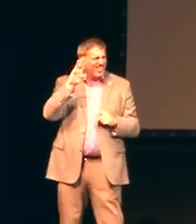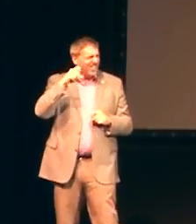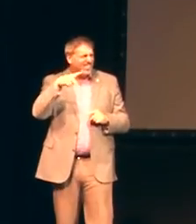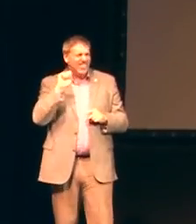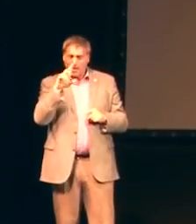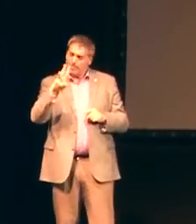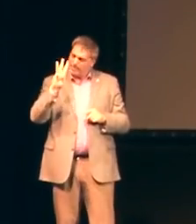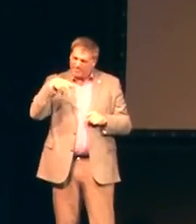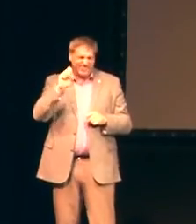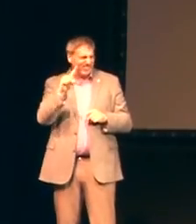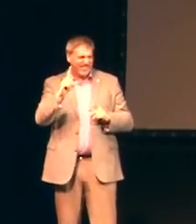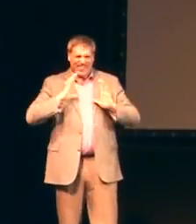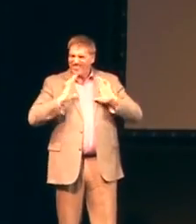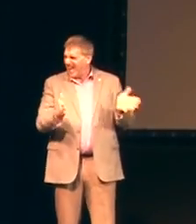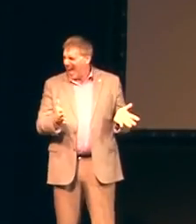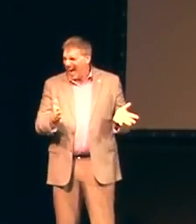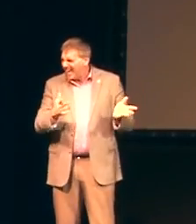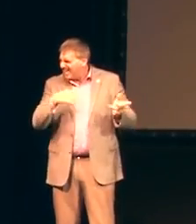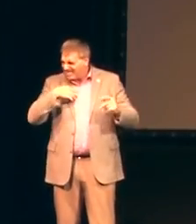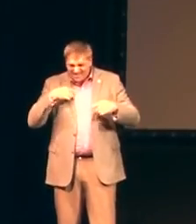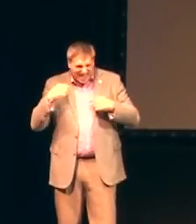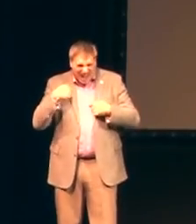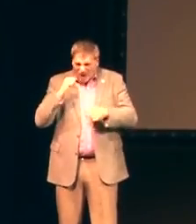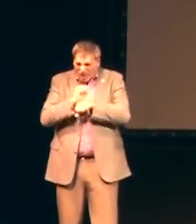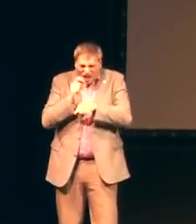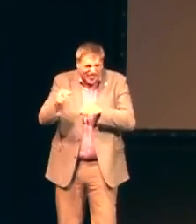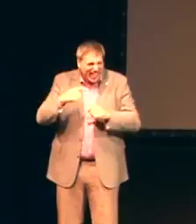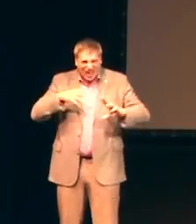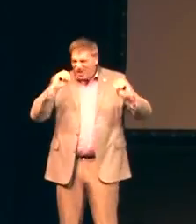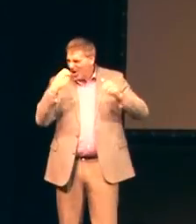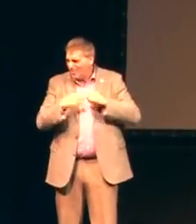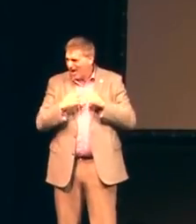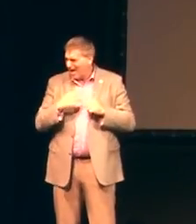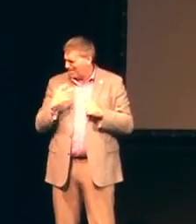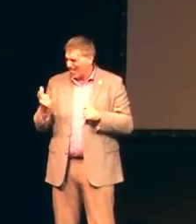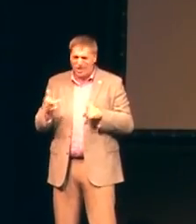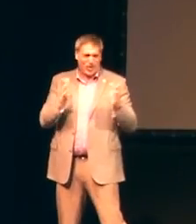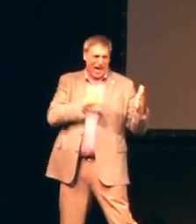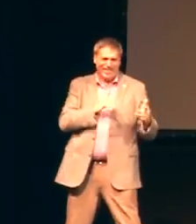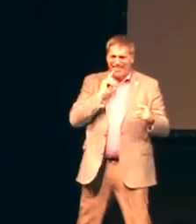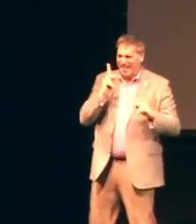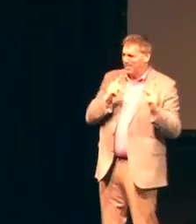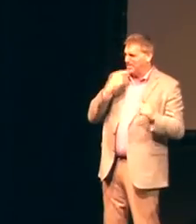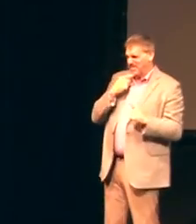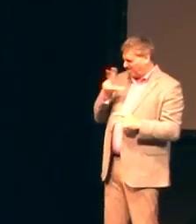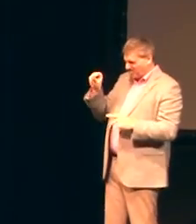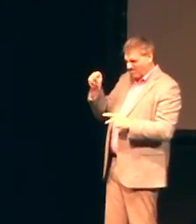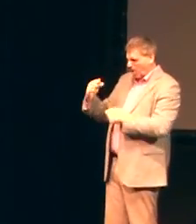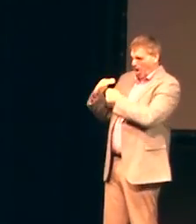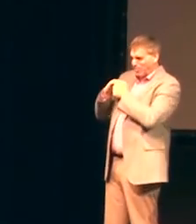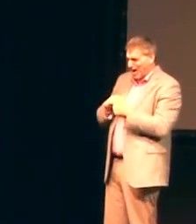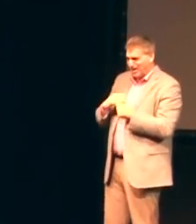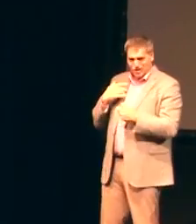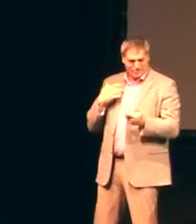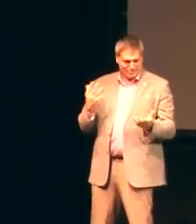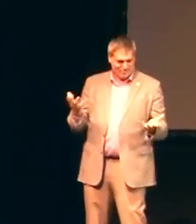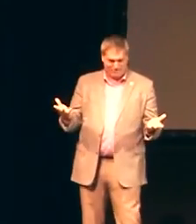Deaf people that said WPSD is fine, I worked there, no issues, another contingency is saying,